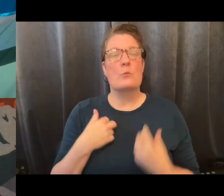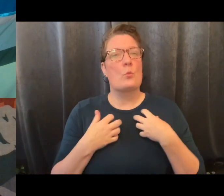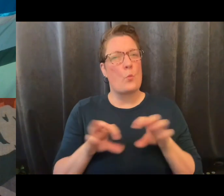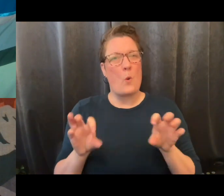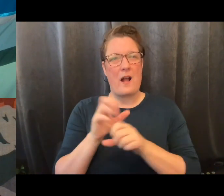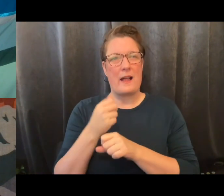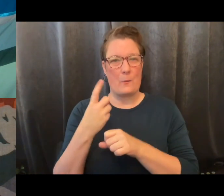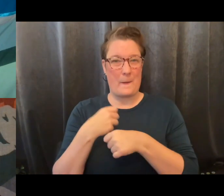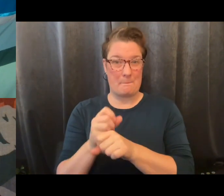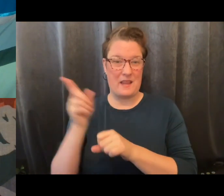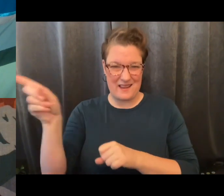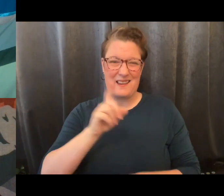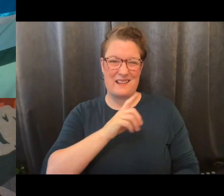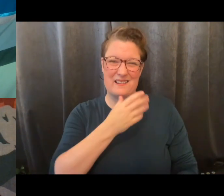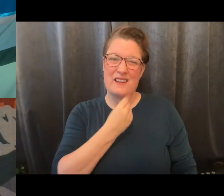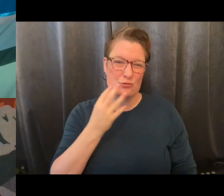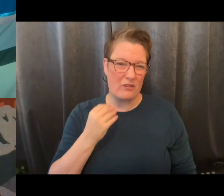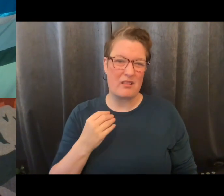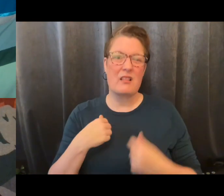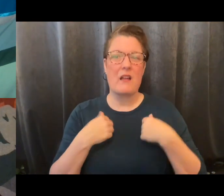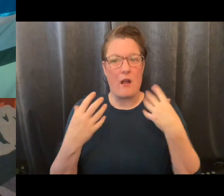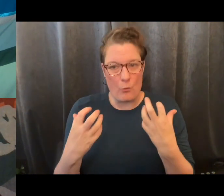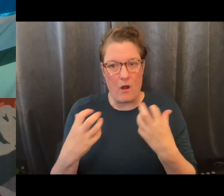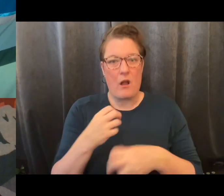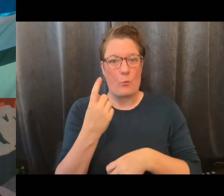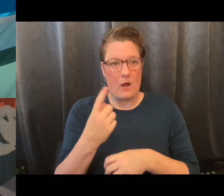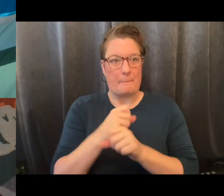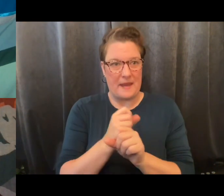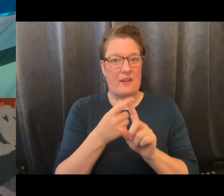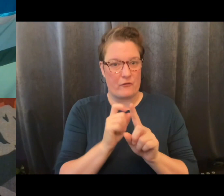in Israel, and I wanted to get one from like an animal who was humanely raised.